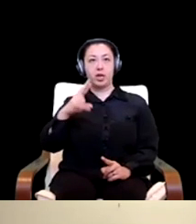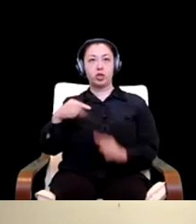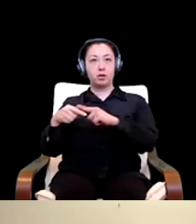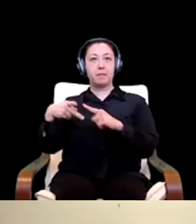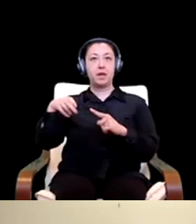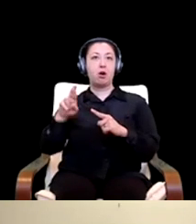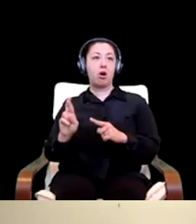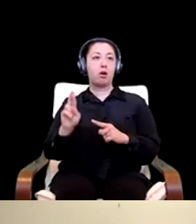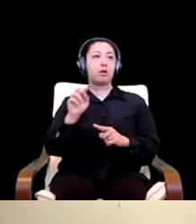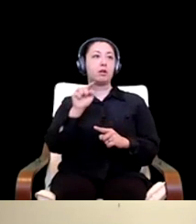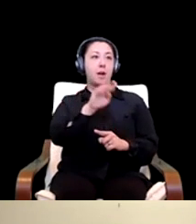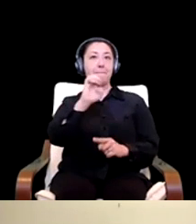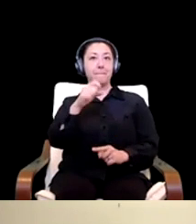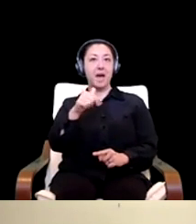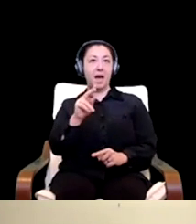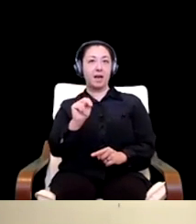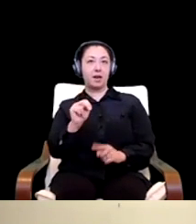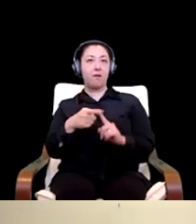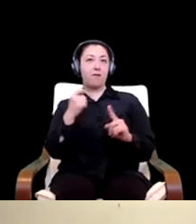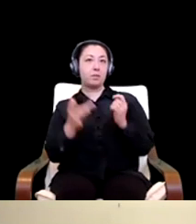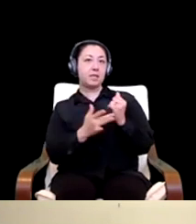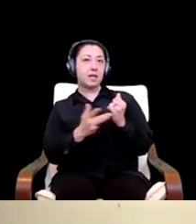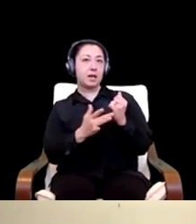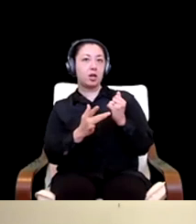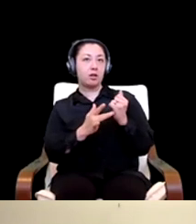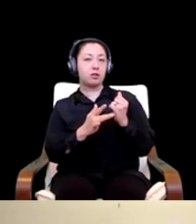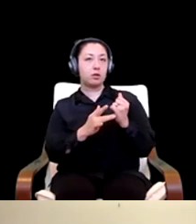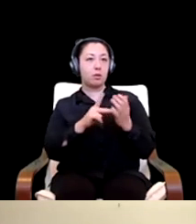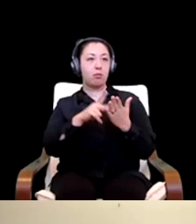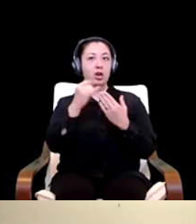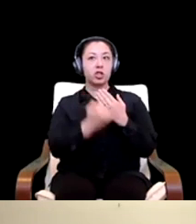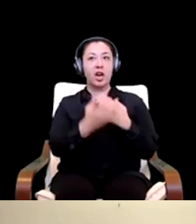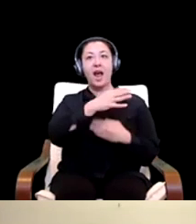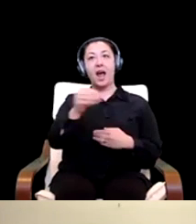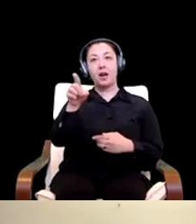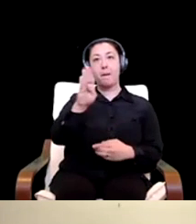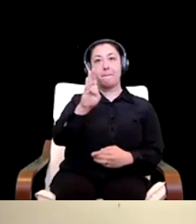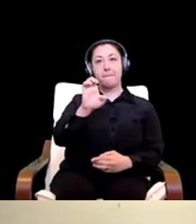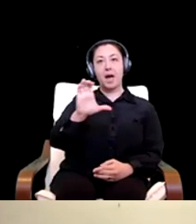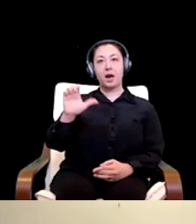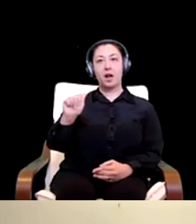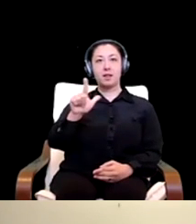project and Becky Lambert from the Delta Gamma center. We would like to thank you for joining